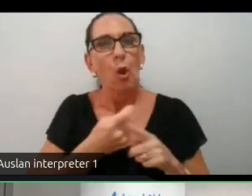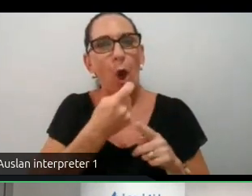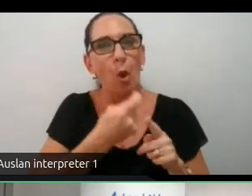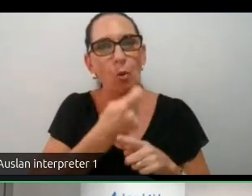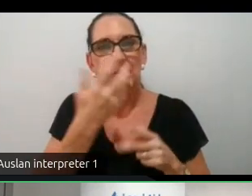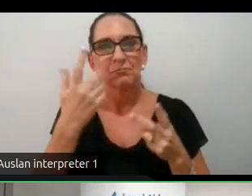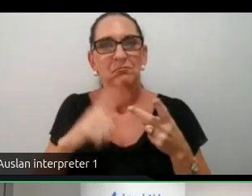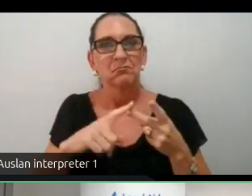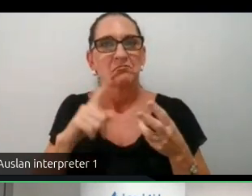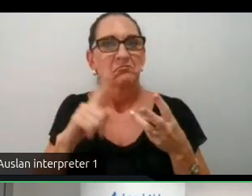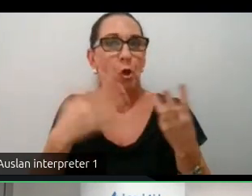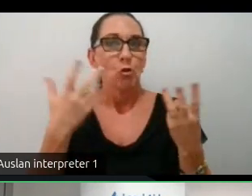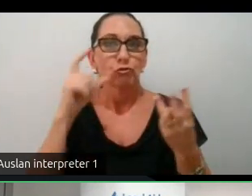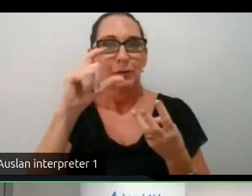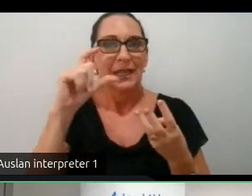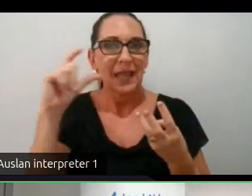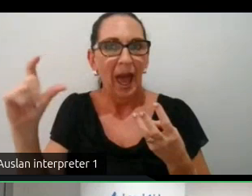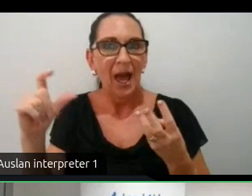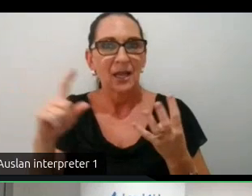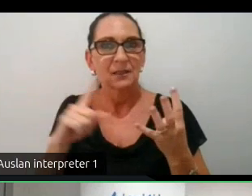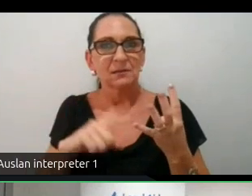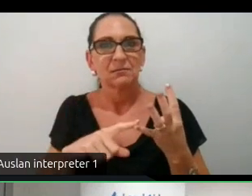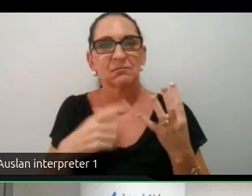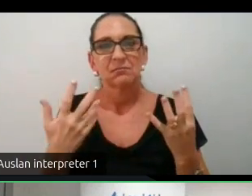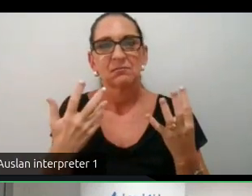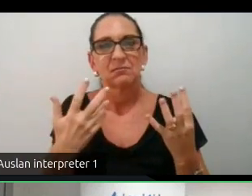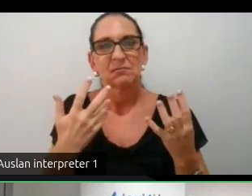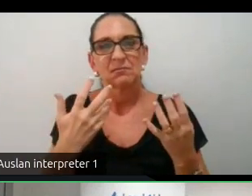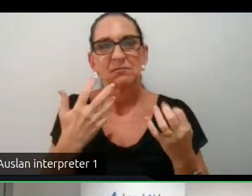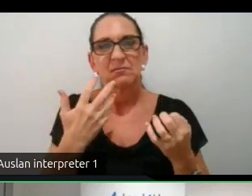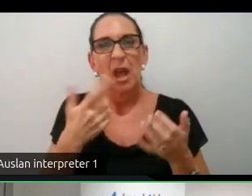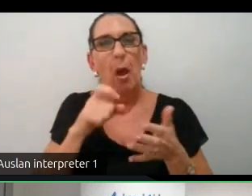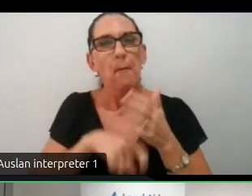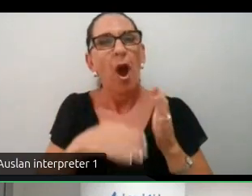taken out for whatever reason. You can have credit cards. You can also have those smaller buy now pay